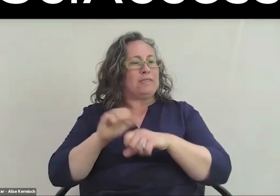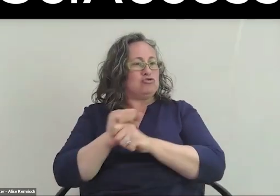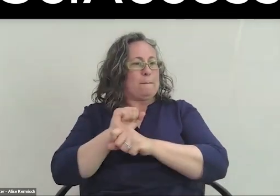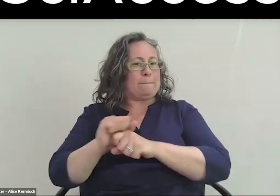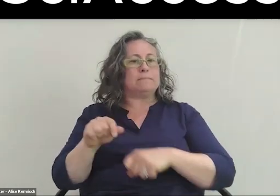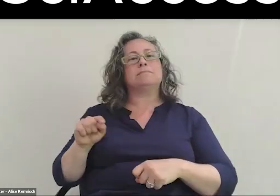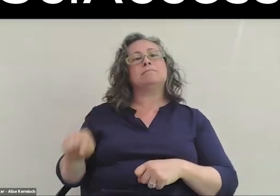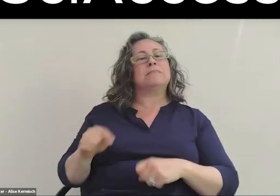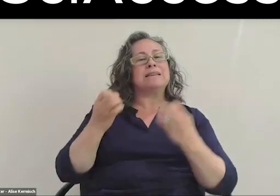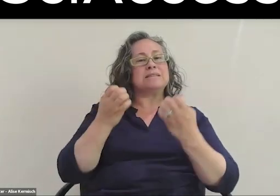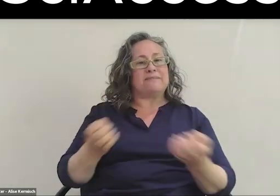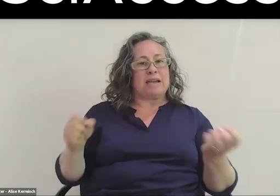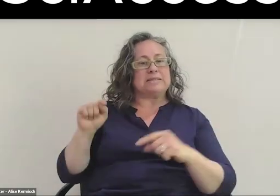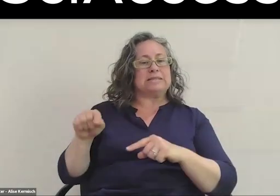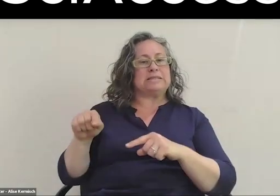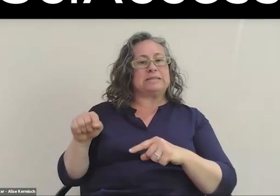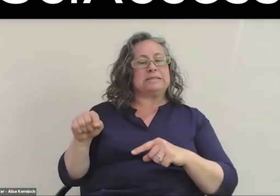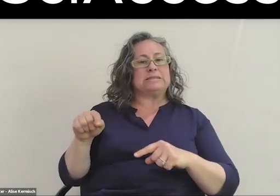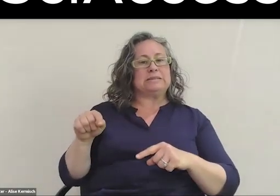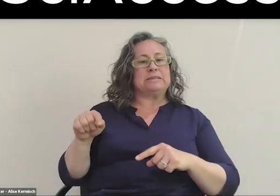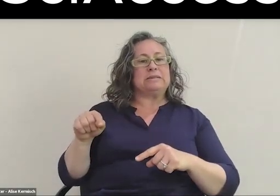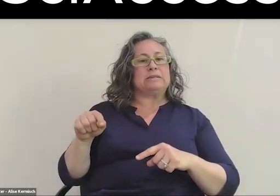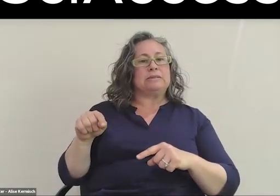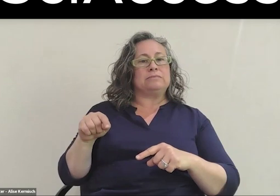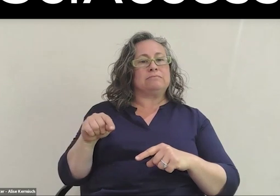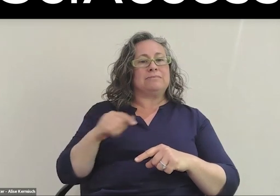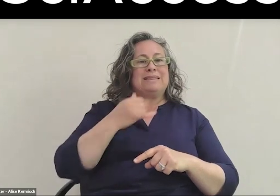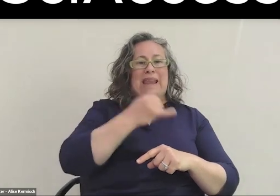so this is a device that she can now use.